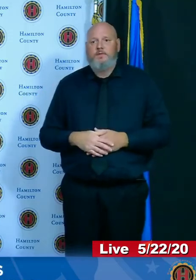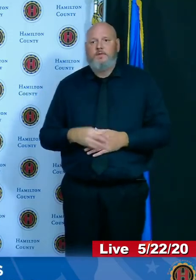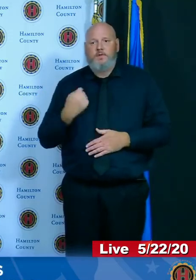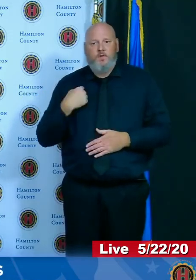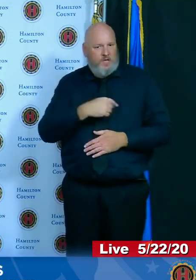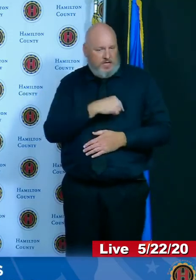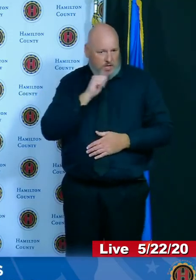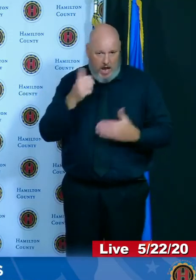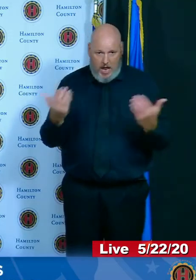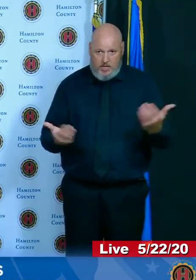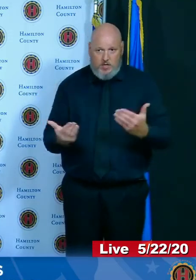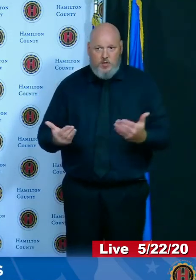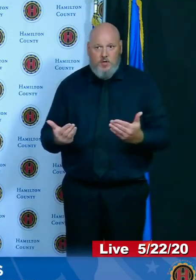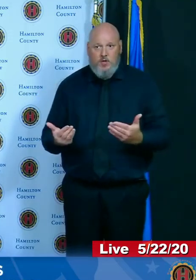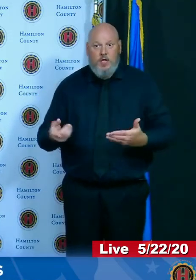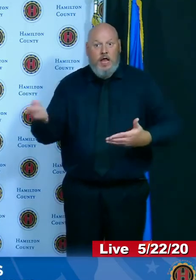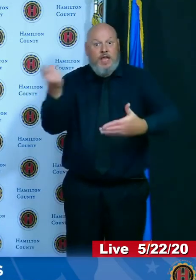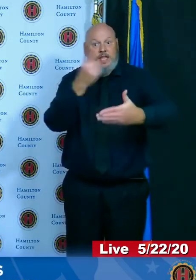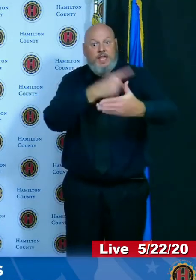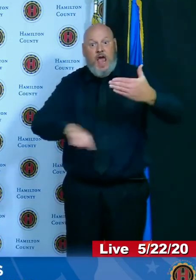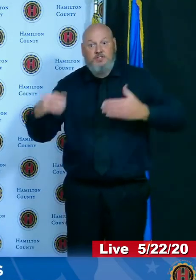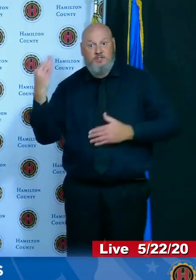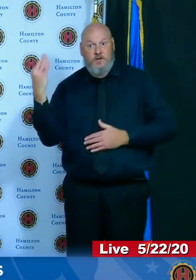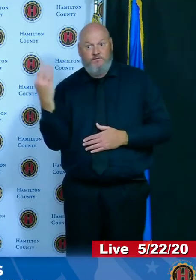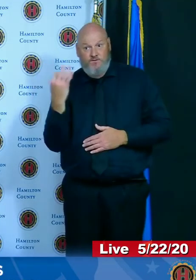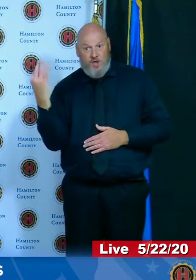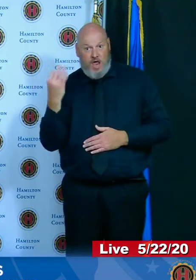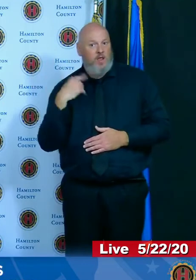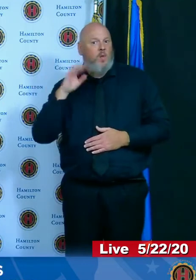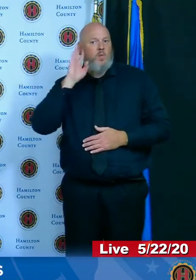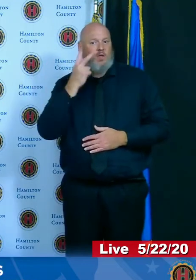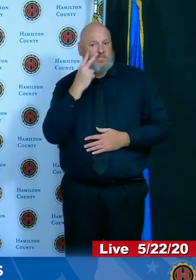and that will be and before we leave I just want to say